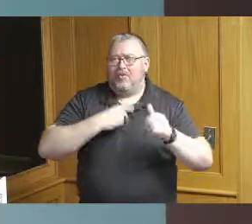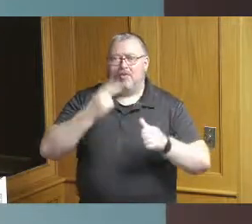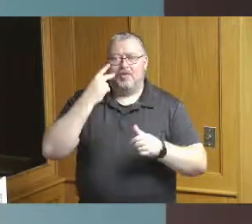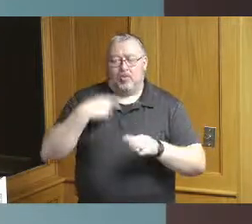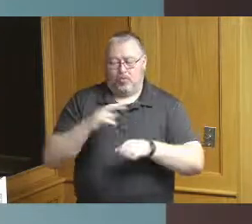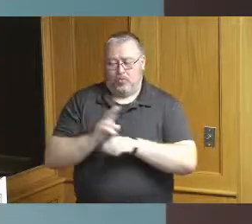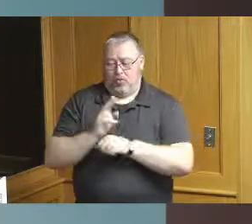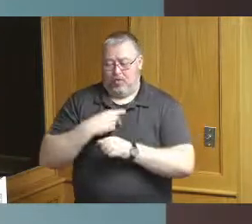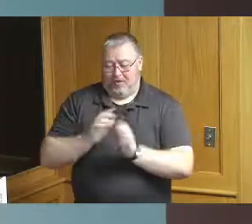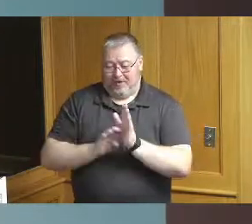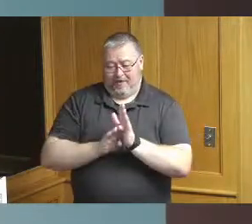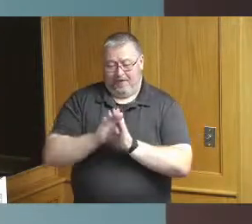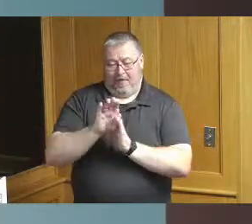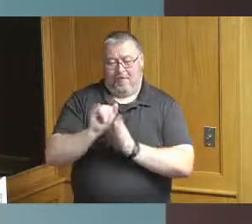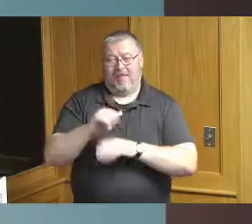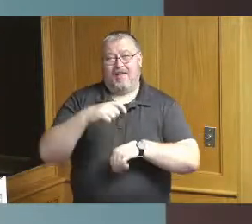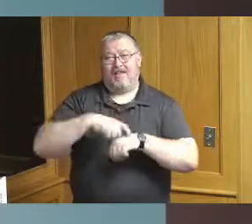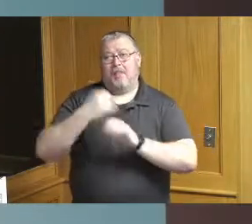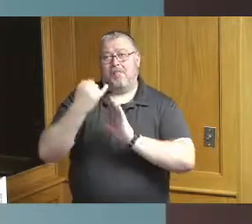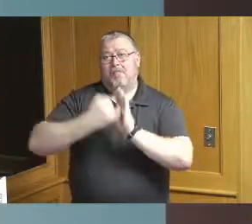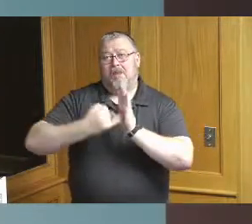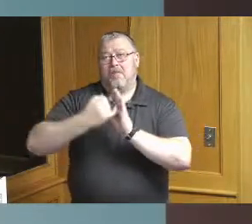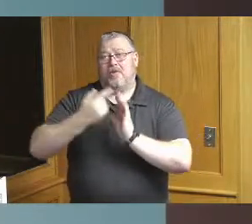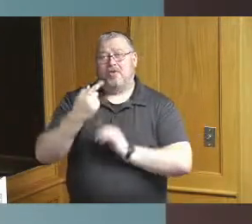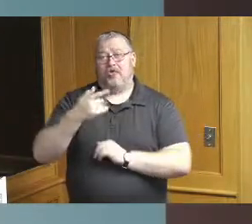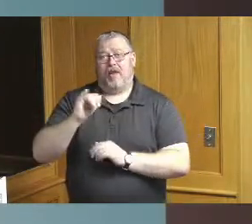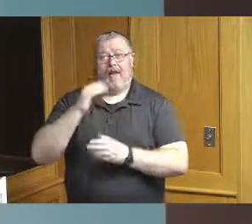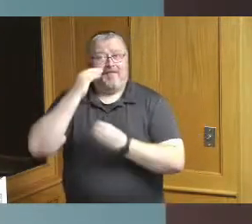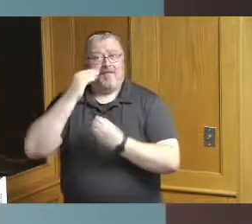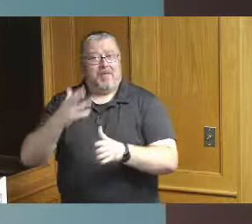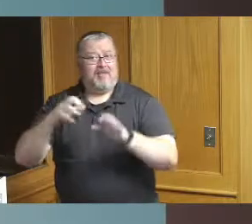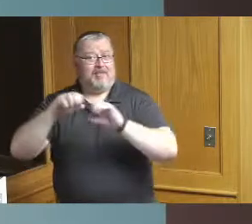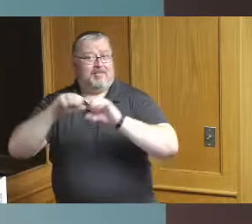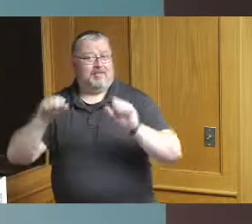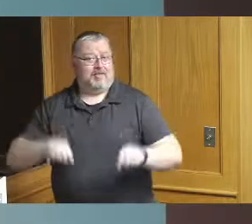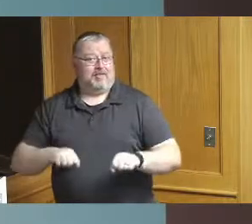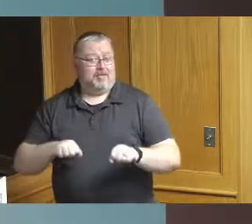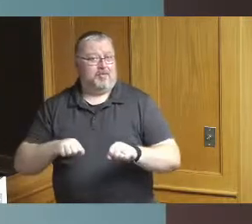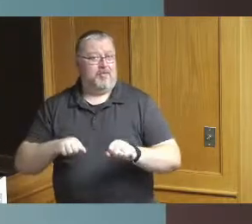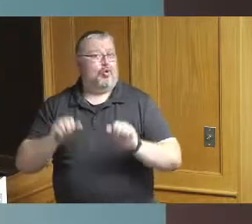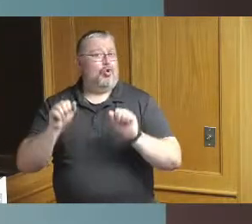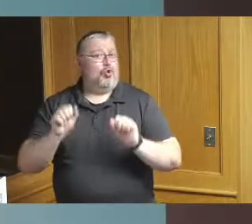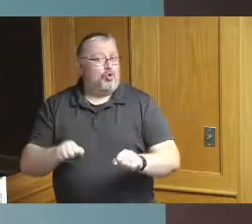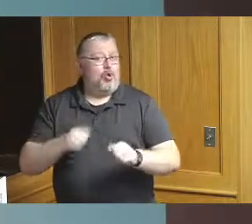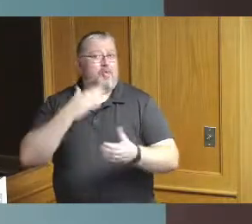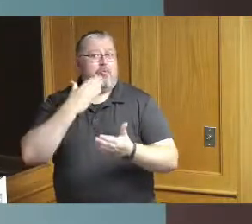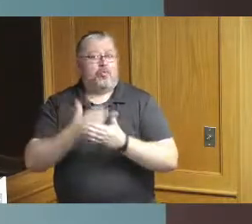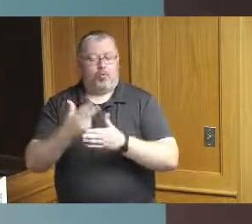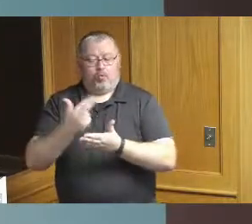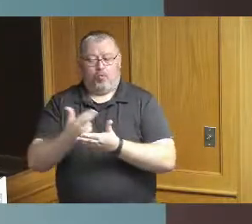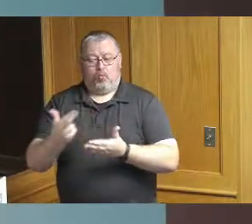time mapping or gis information systems could be a good tool to bring all of these things together